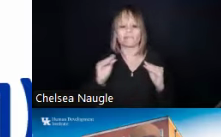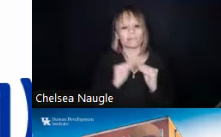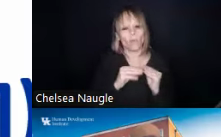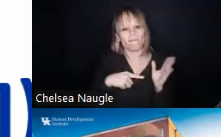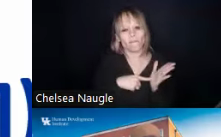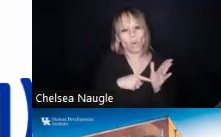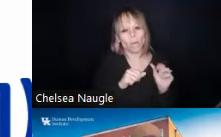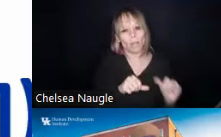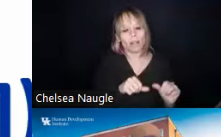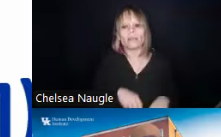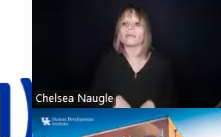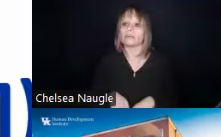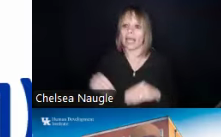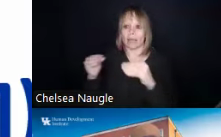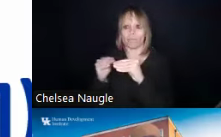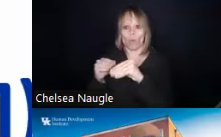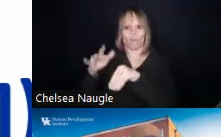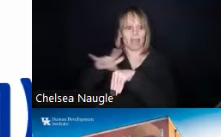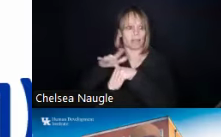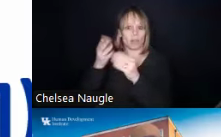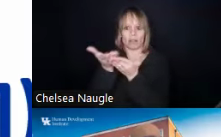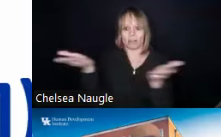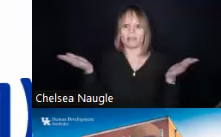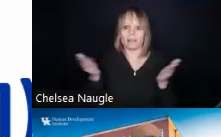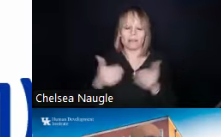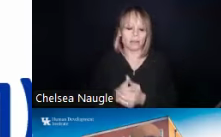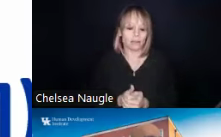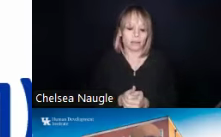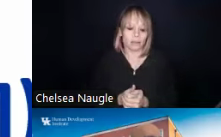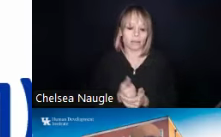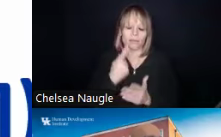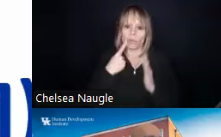more available. And sometimes, you know, for example, the folks in my study, I've